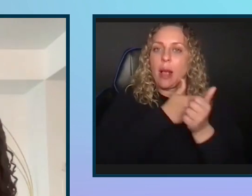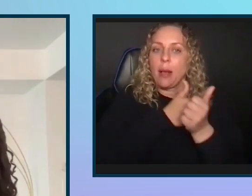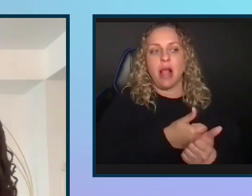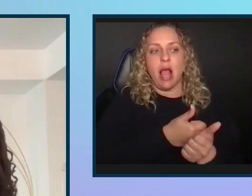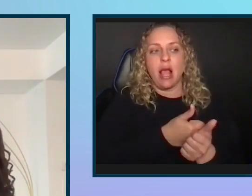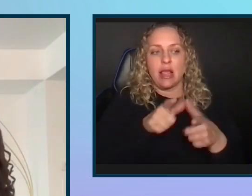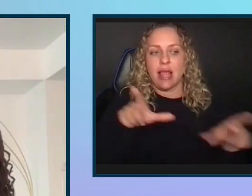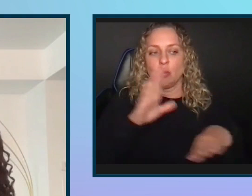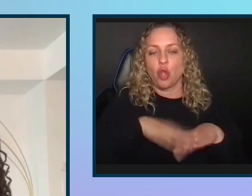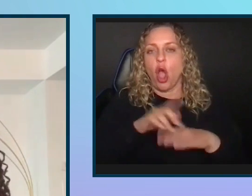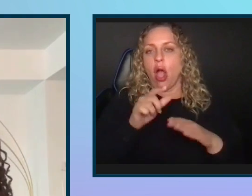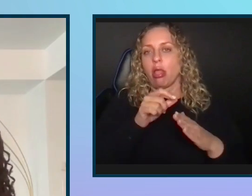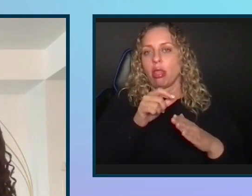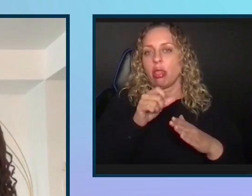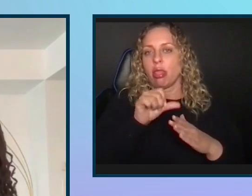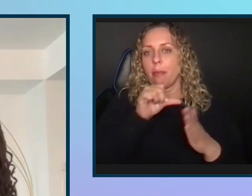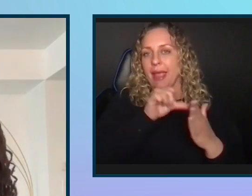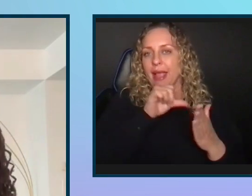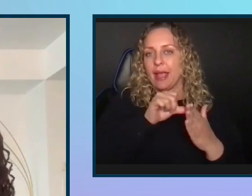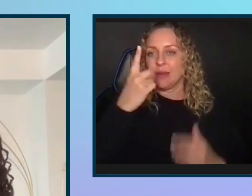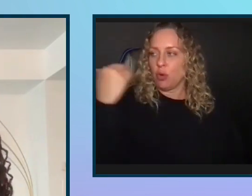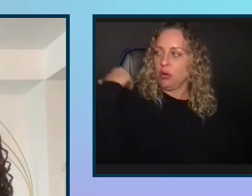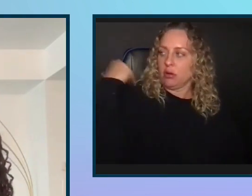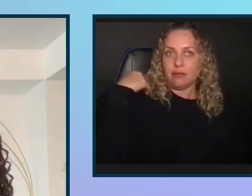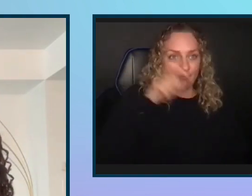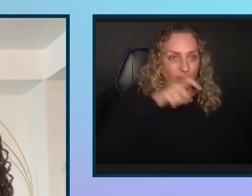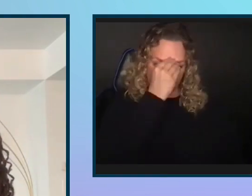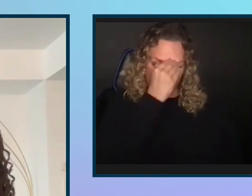Someone taps us on the shoulder and say, you know what, you need this language on your page,